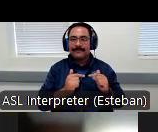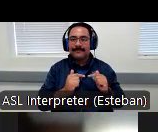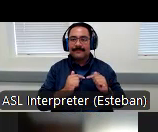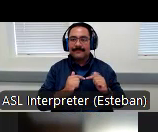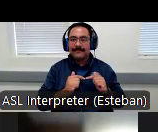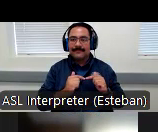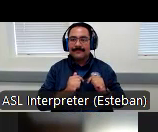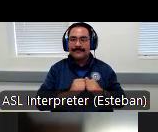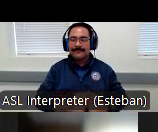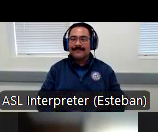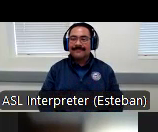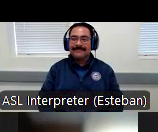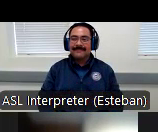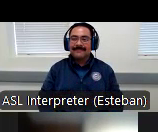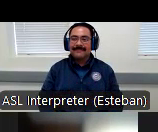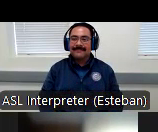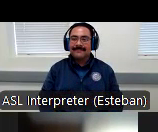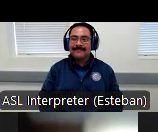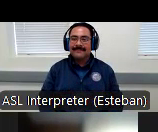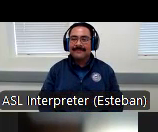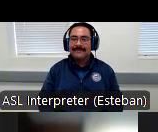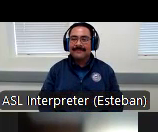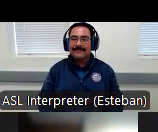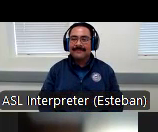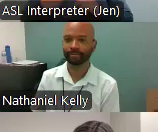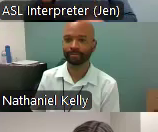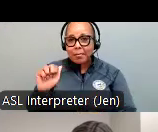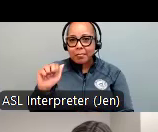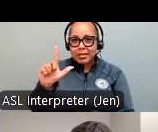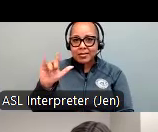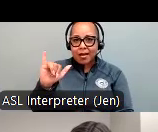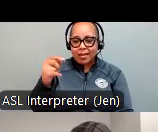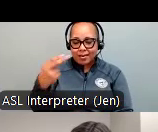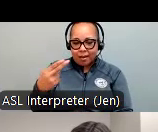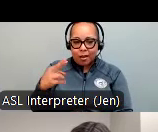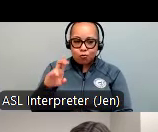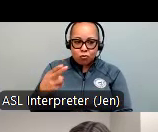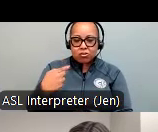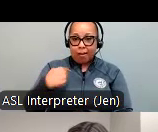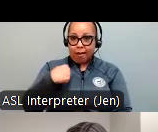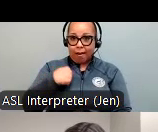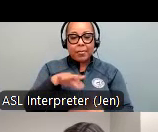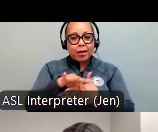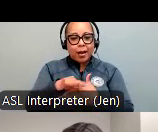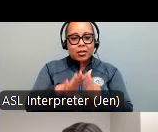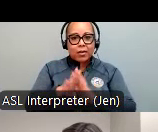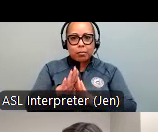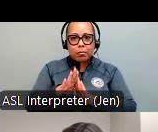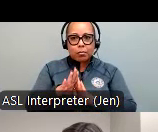Oh hi, hi everyone. My name is Aaliyah Rich. I am the content developer--oh wait,